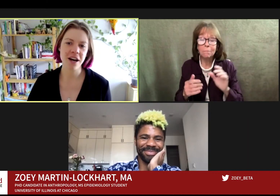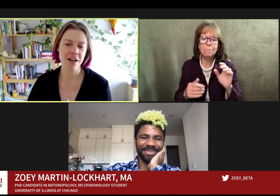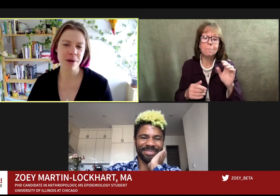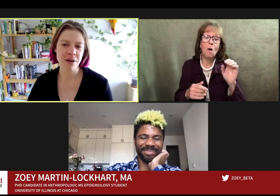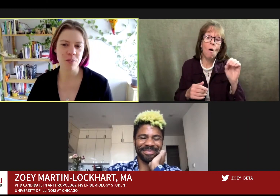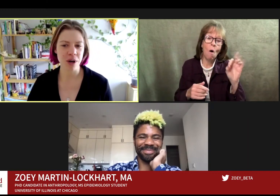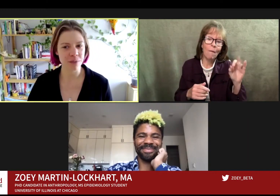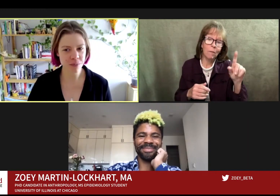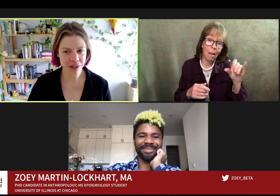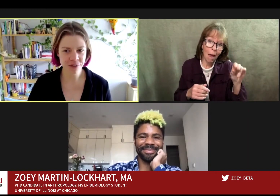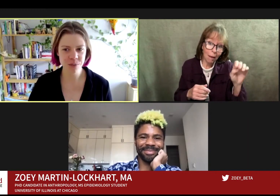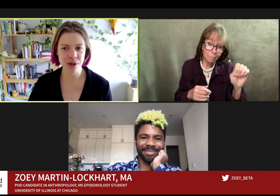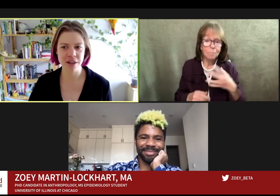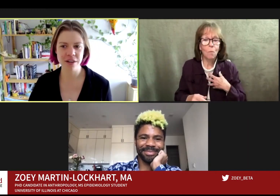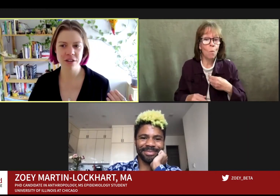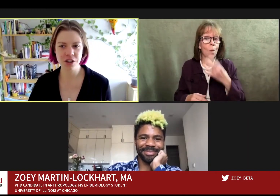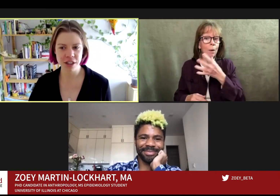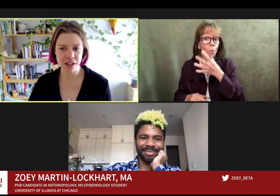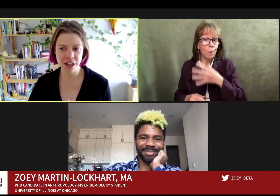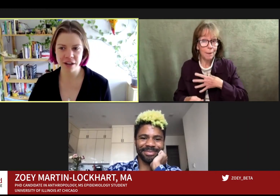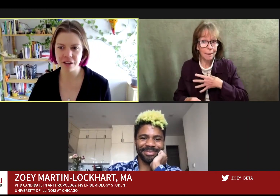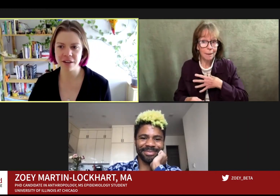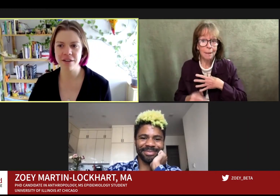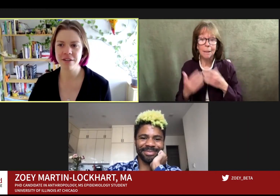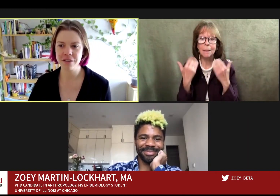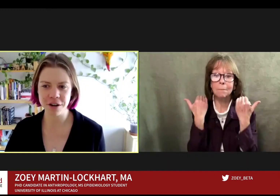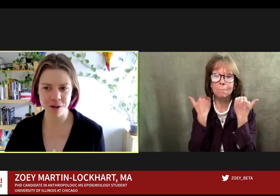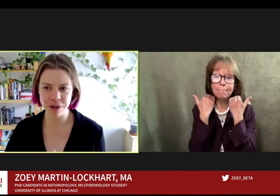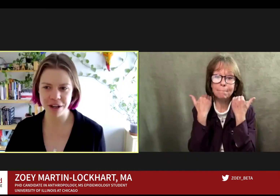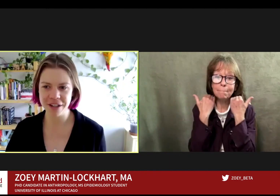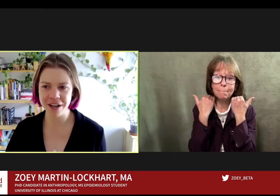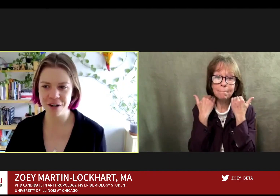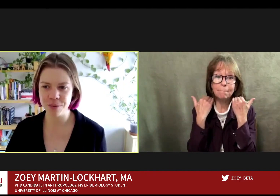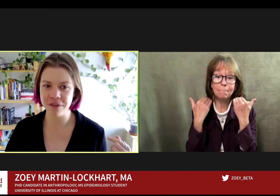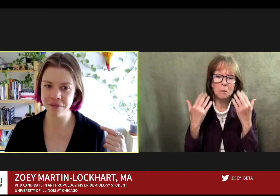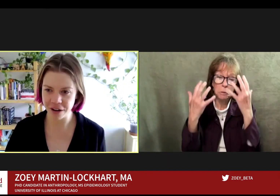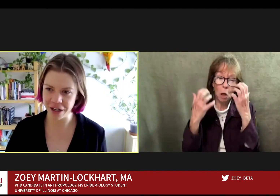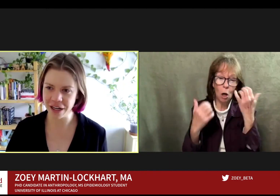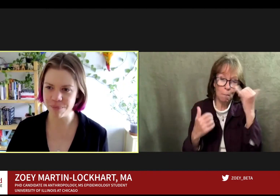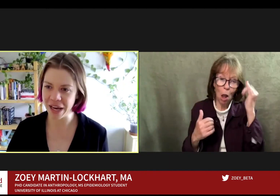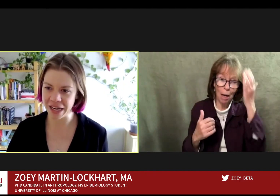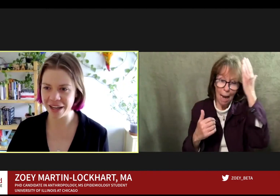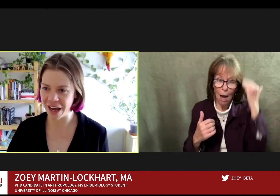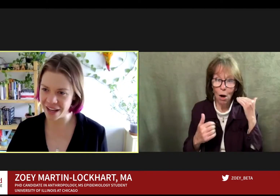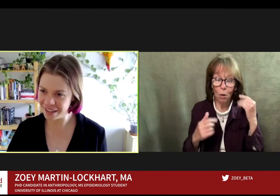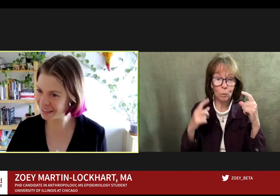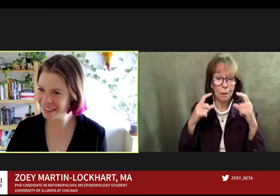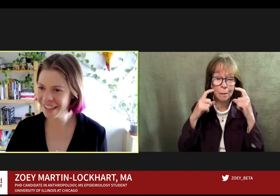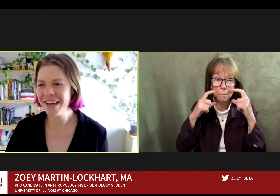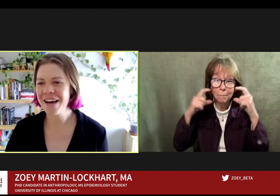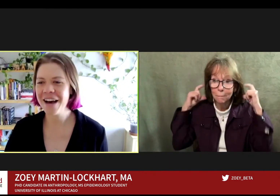I am a white woman with chin length, dark blonde hair with very pink ends.